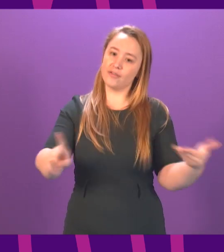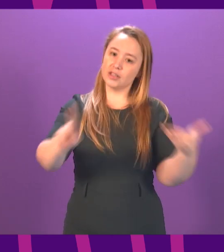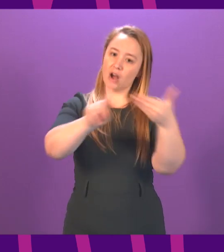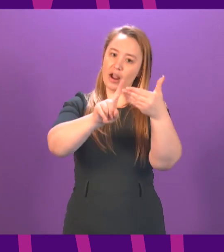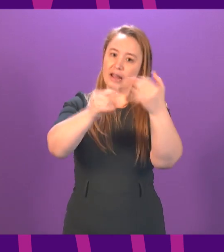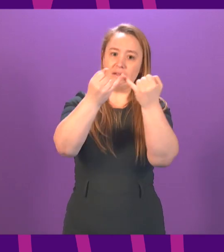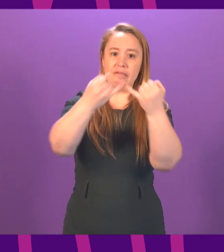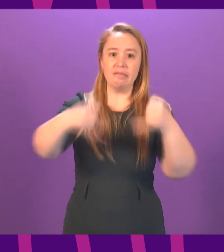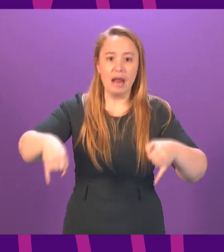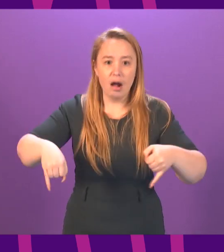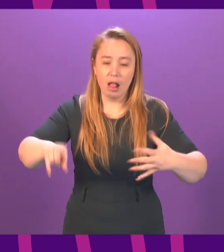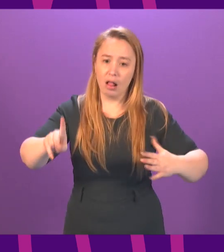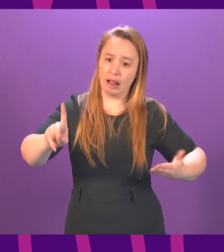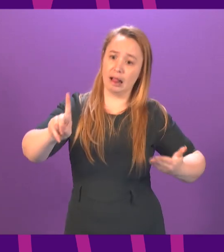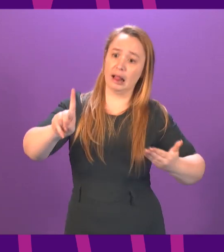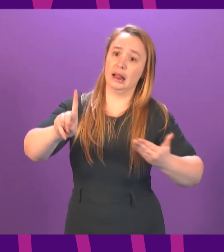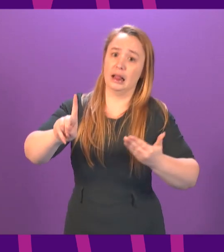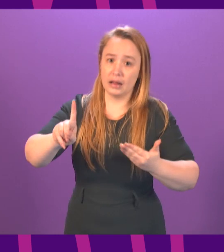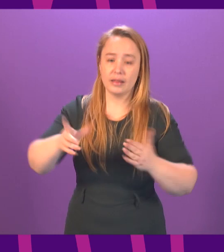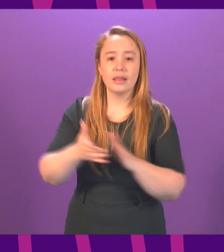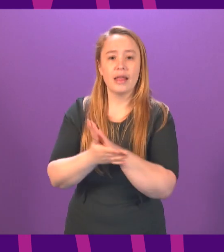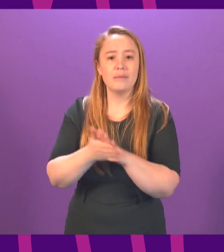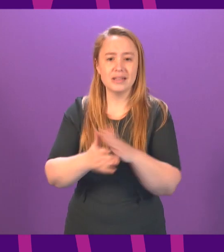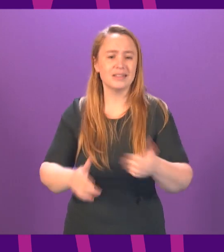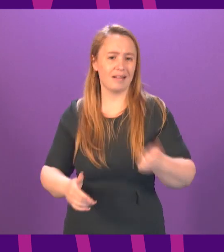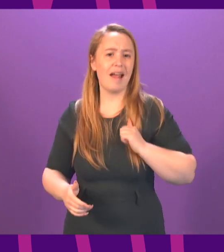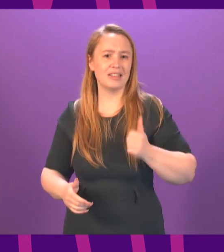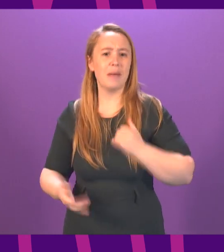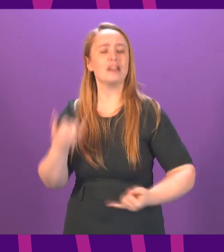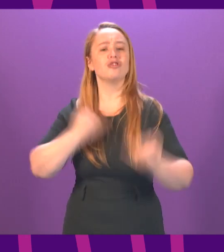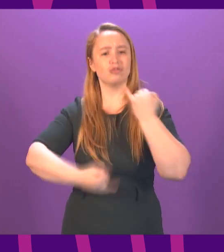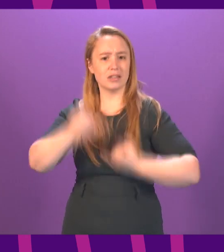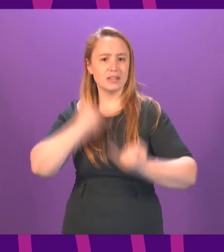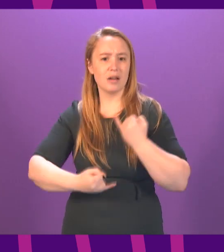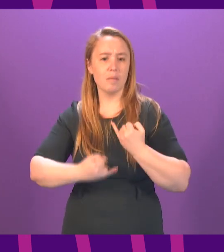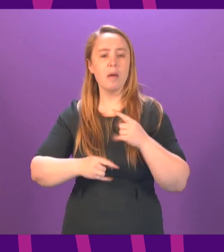We are putting in place a programme that involves working through the cohorts as